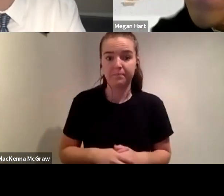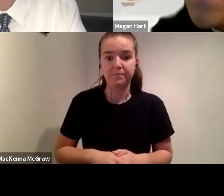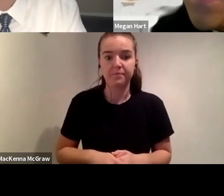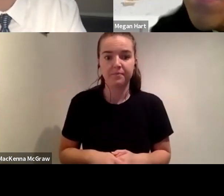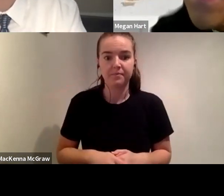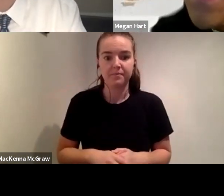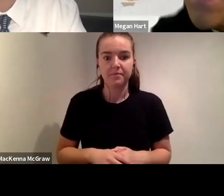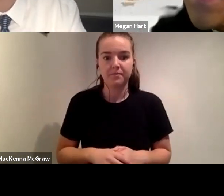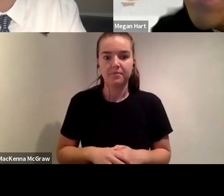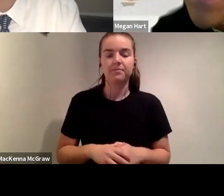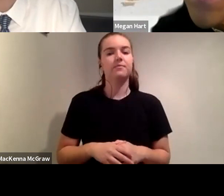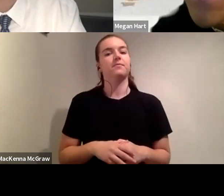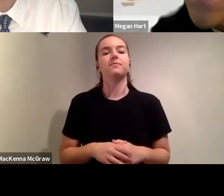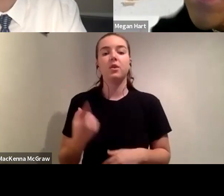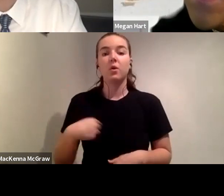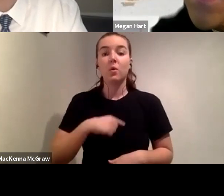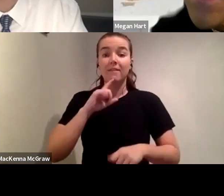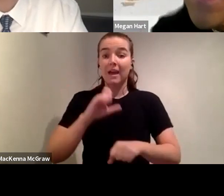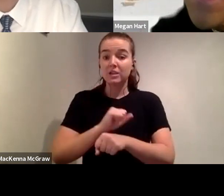We actually do not host any behavioral style interviews, period.